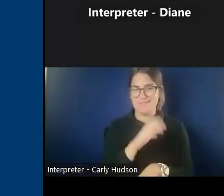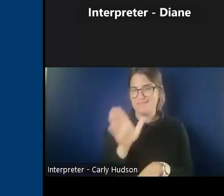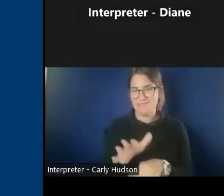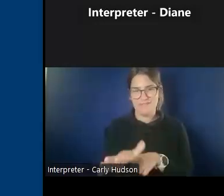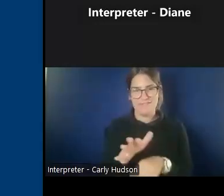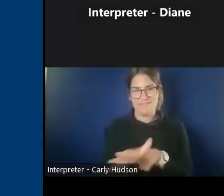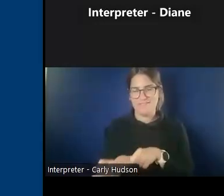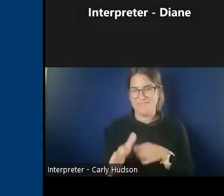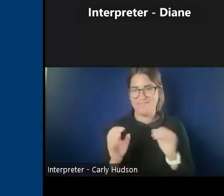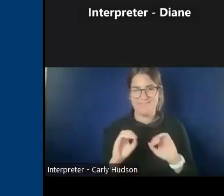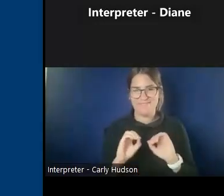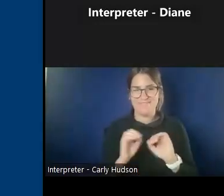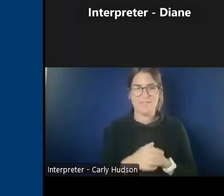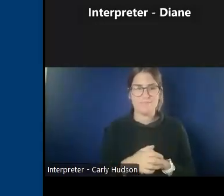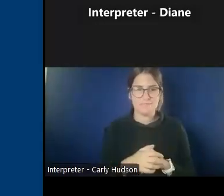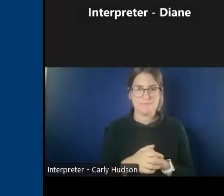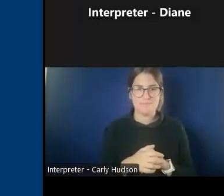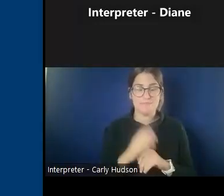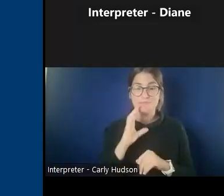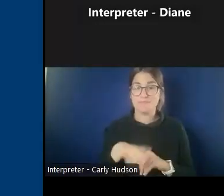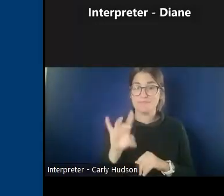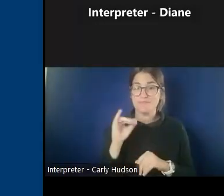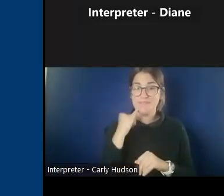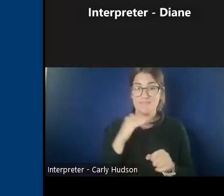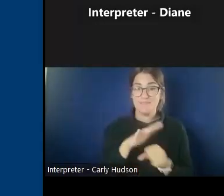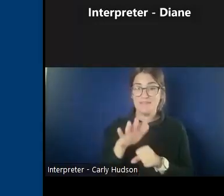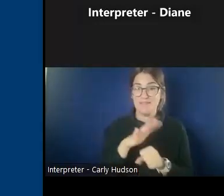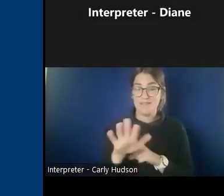but I have found that if it's important to you and you prioritize it you will make the time and